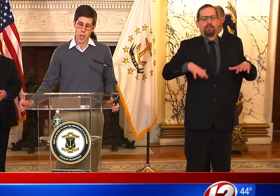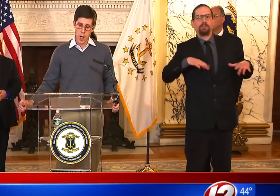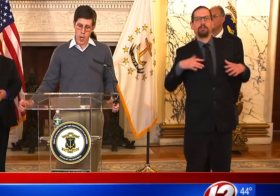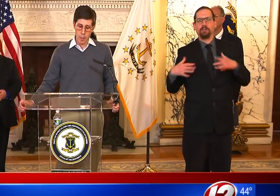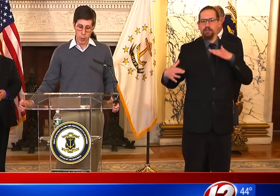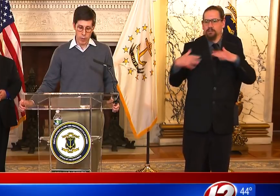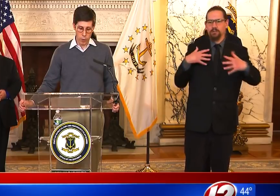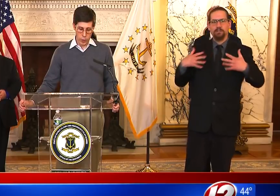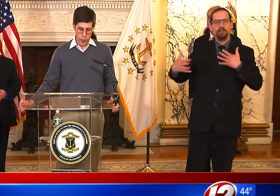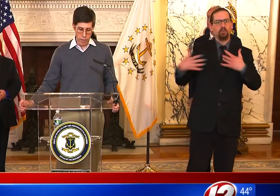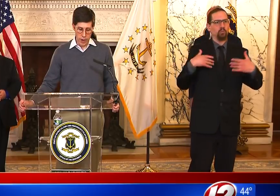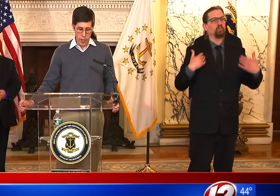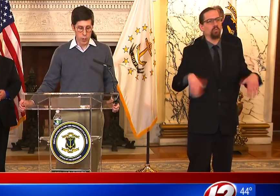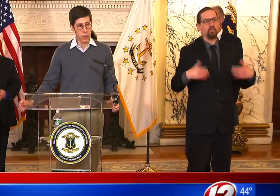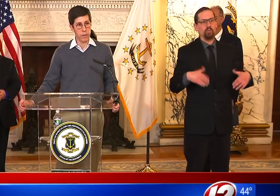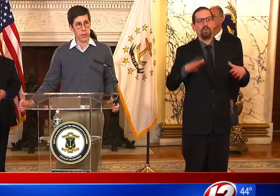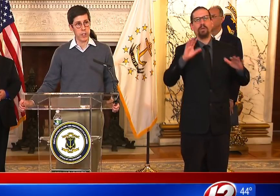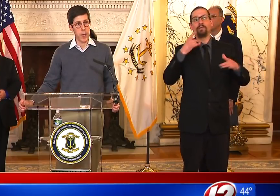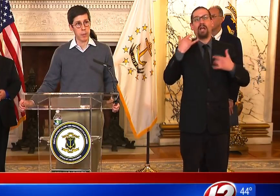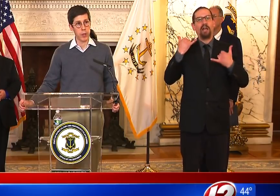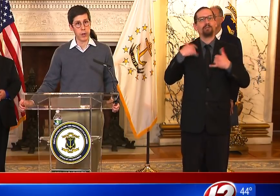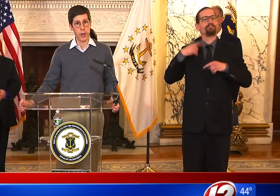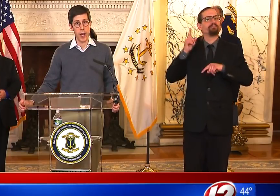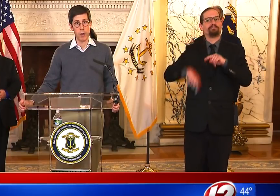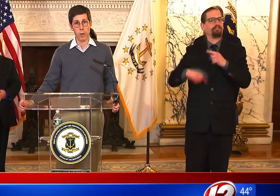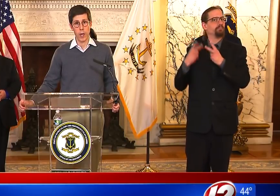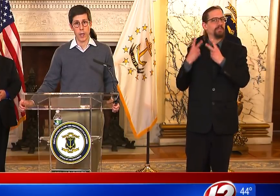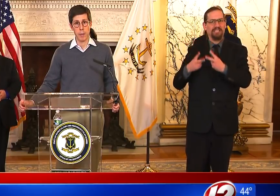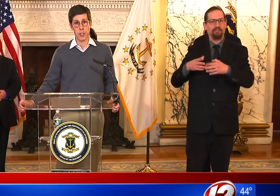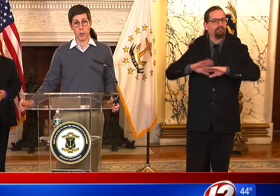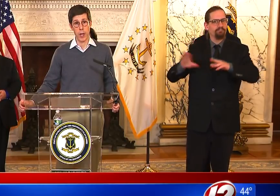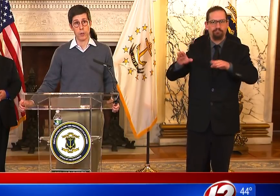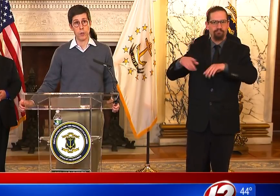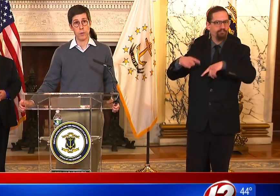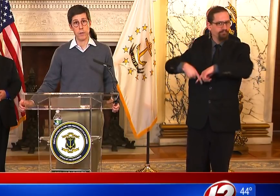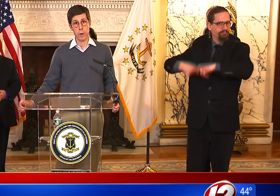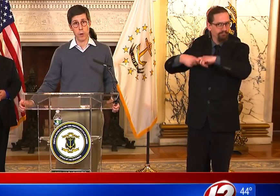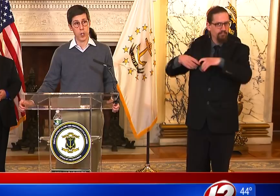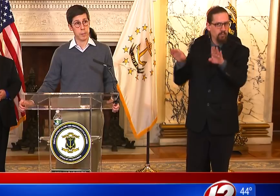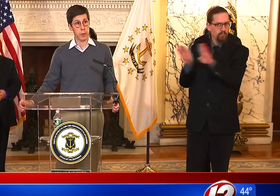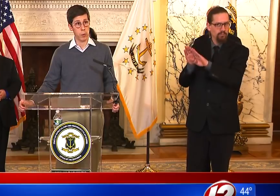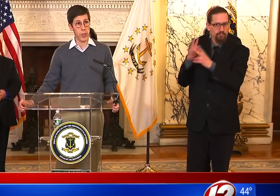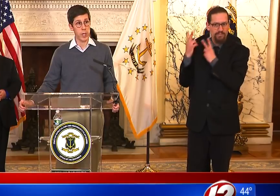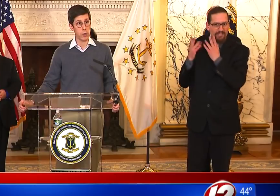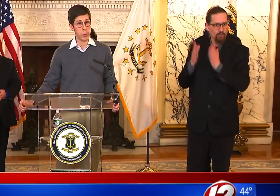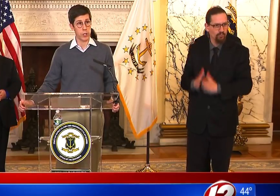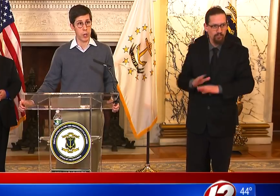WE KNOW THAT JUST LIKE THIS IS A STRESSFUL TIME FOR RHODE ISLANDERS, IT IS STRESSFUL FOR THOSE INCARCERATED. RESUSPENDED IN PERSON VISITS.